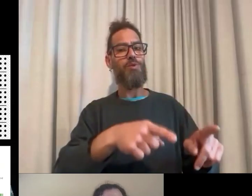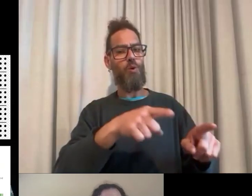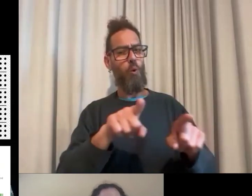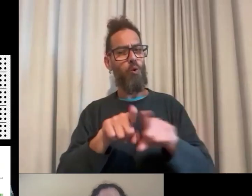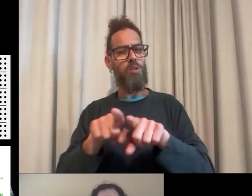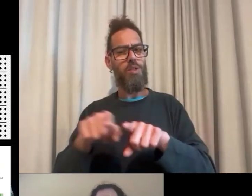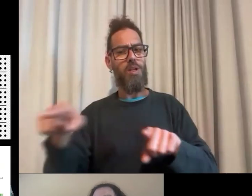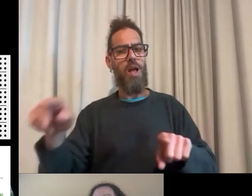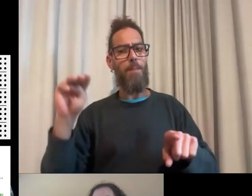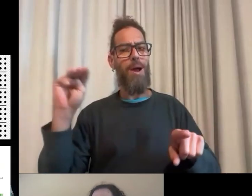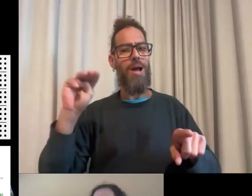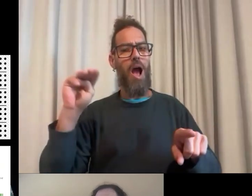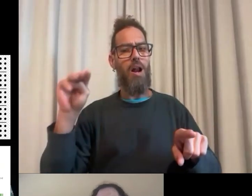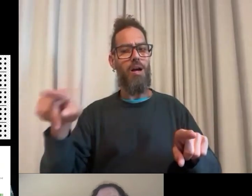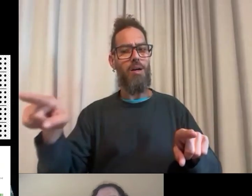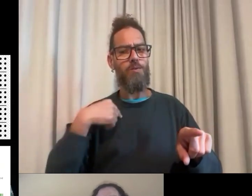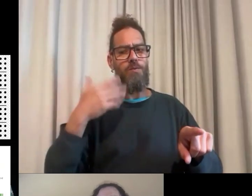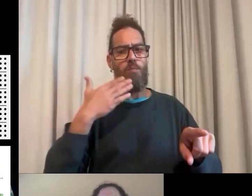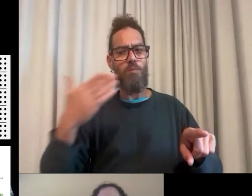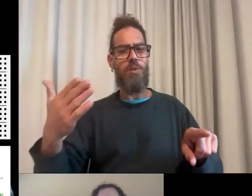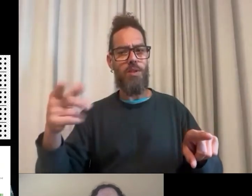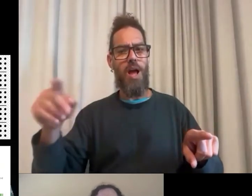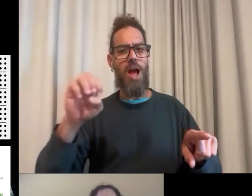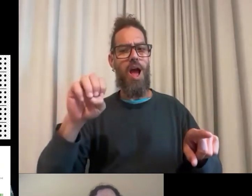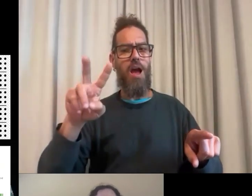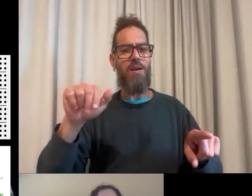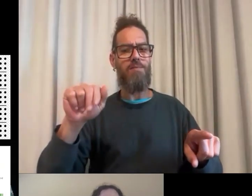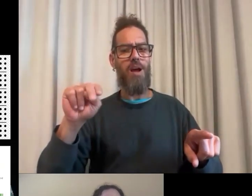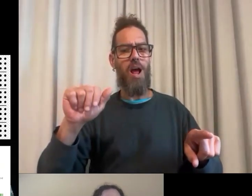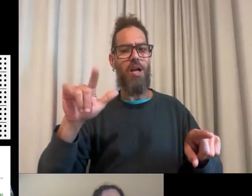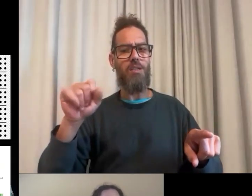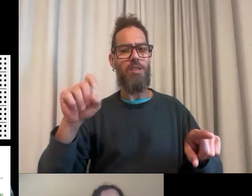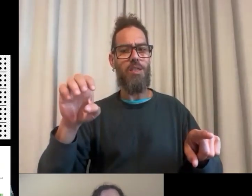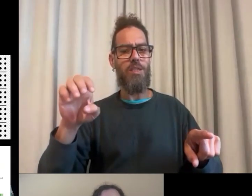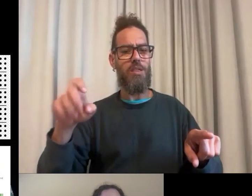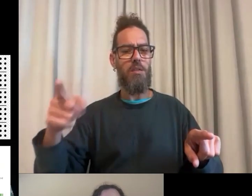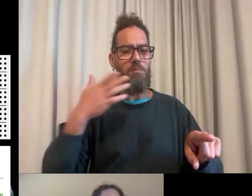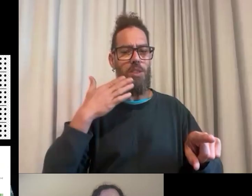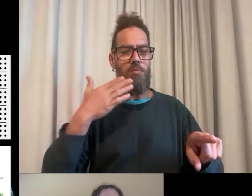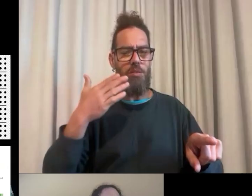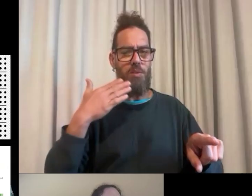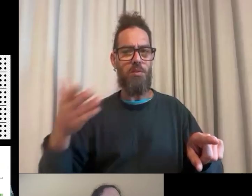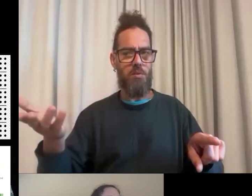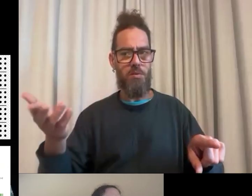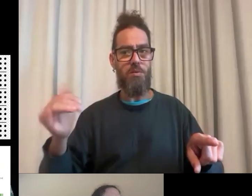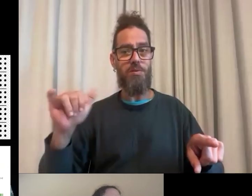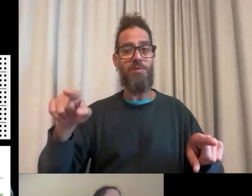[? Vangelis ?] [? Nicias, ?] I believe, is with us today as well. So thank you so much for showing up today, [? Vangelis. ?]